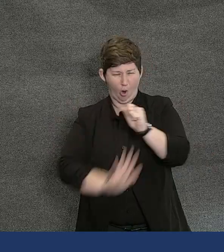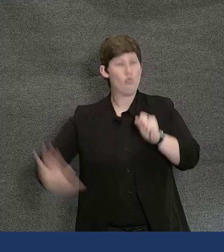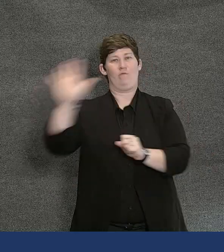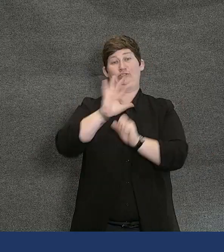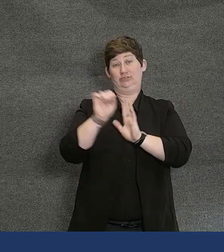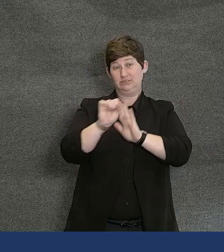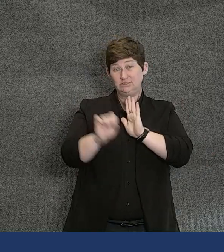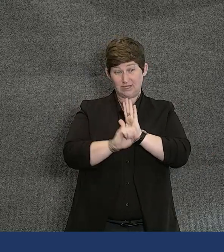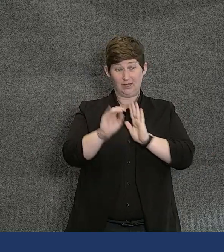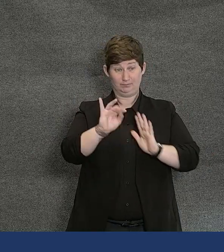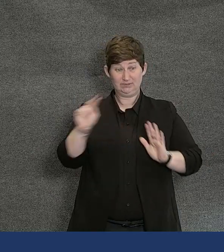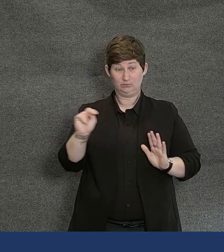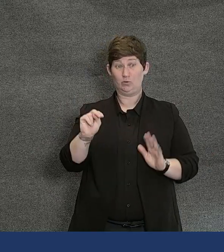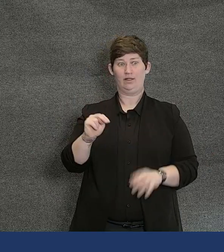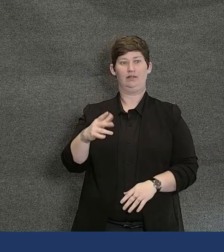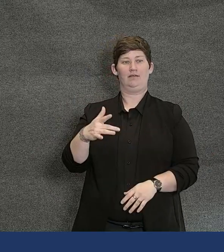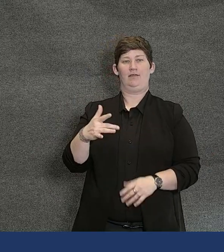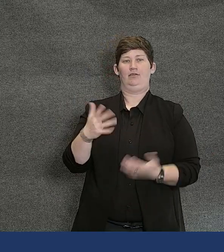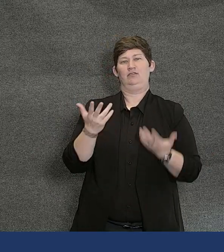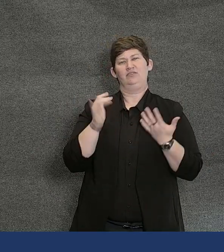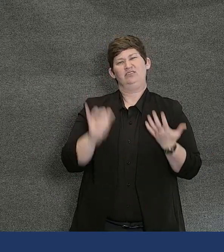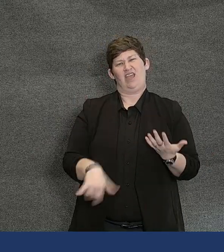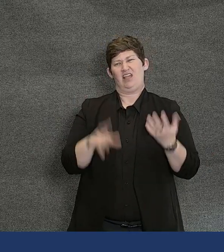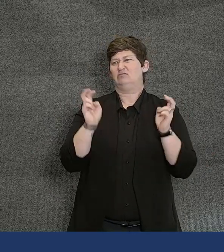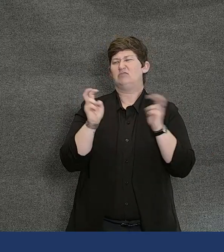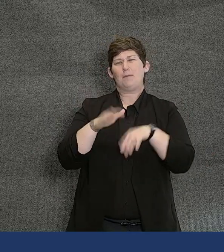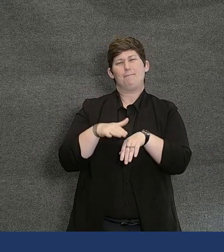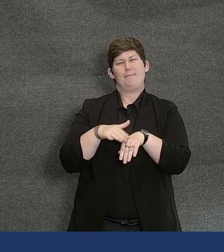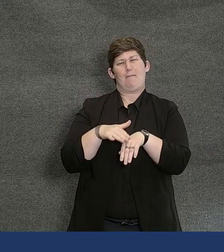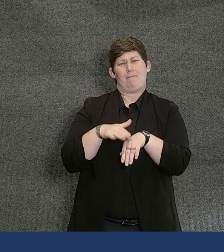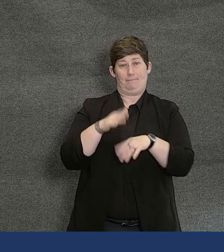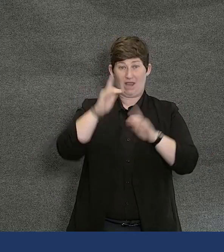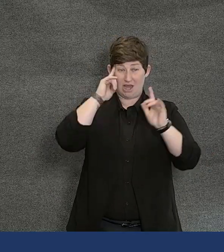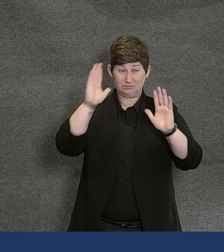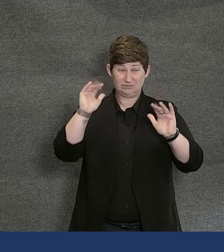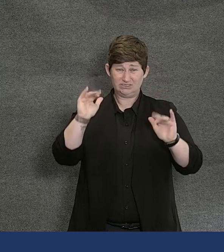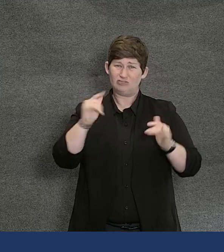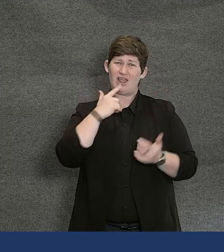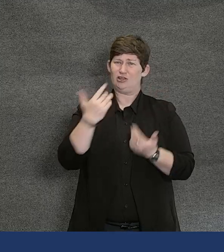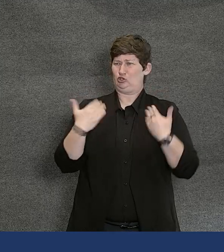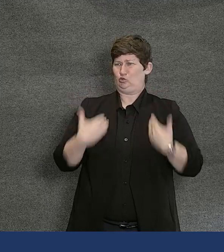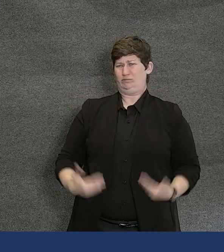I view it as a fundamental human right. And it just we're smart people and it's